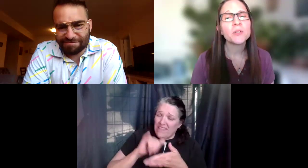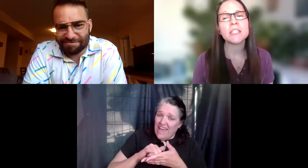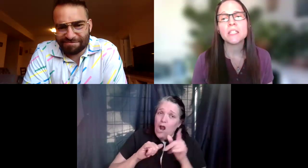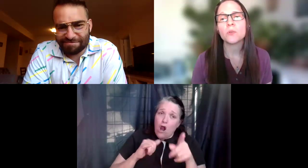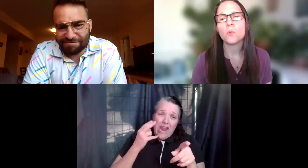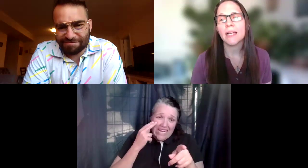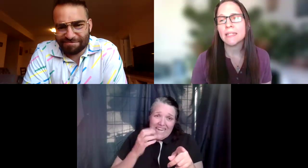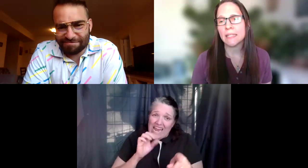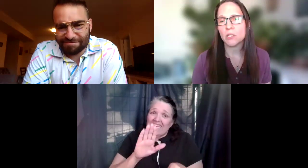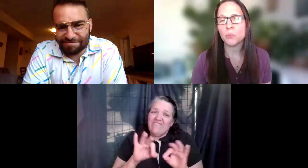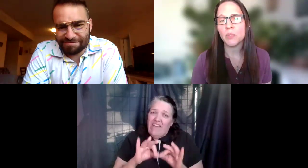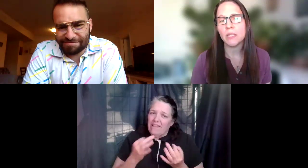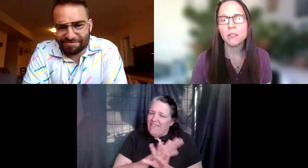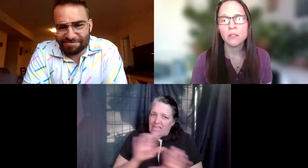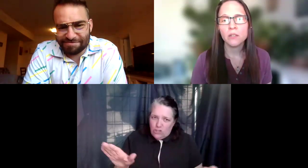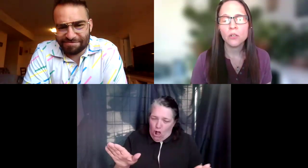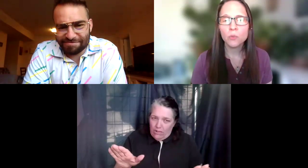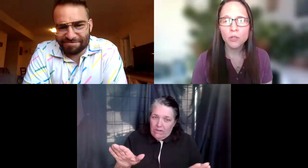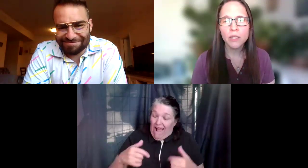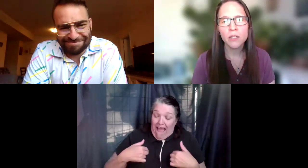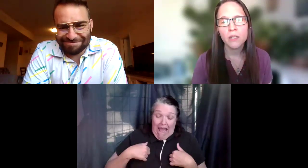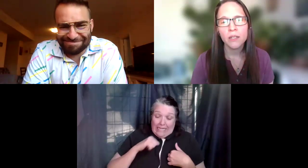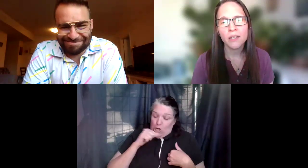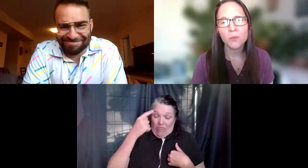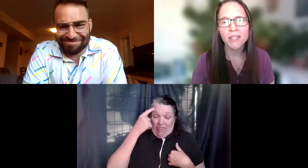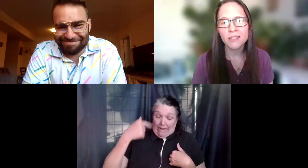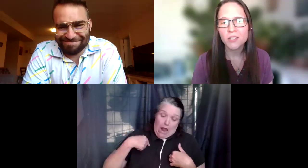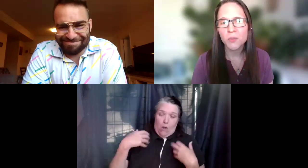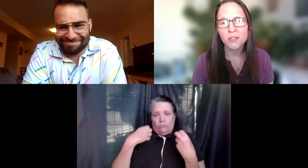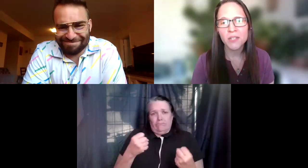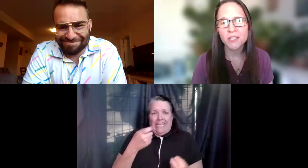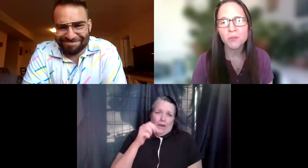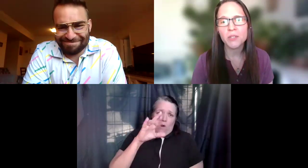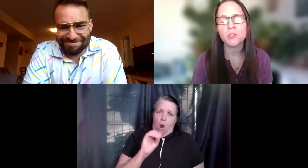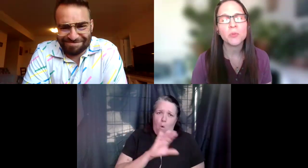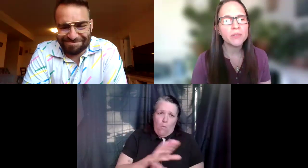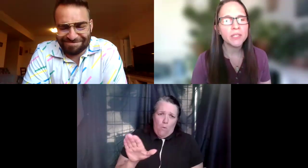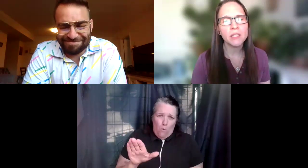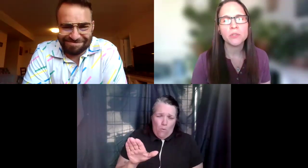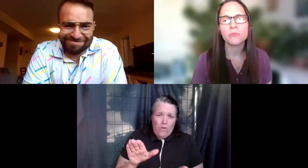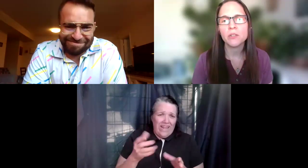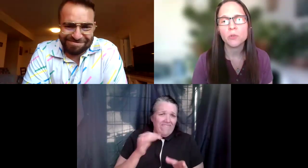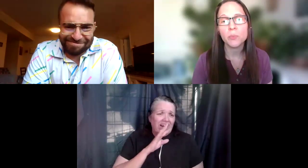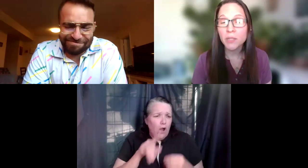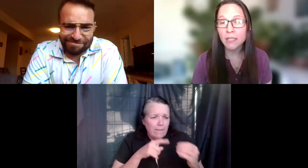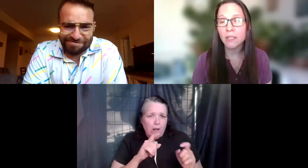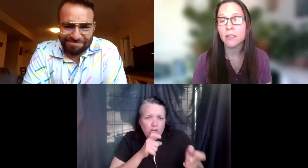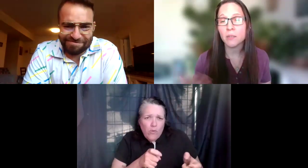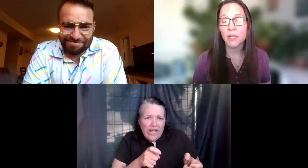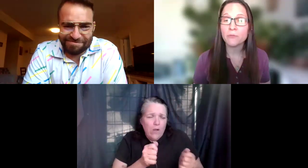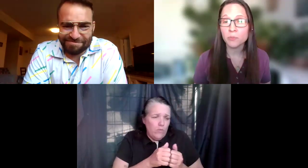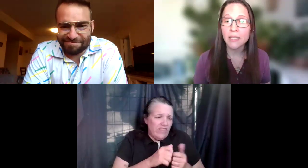I don't consider what I did to be heroic. When I discuss my donation, whether it's privately with a friend, or publicly on a